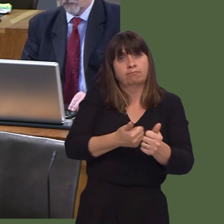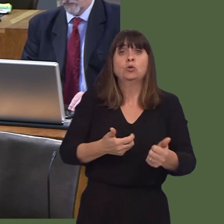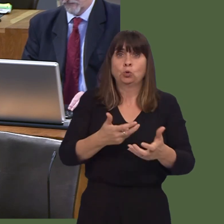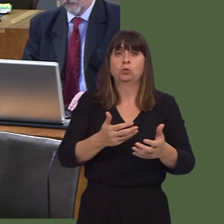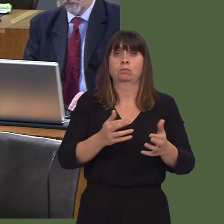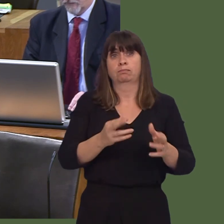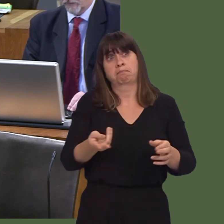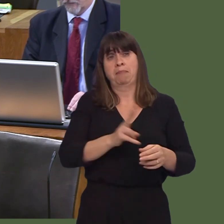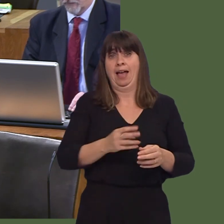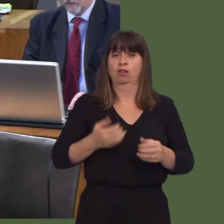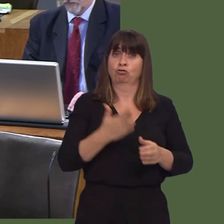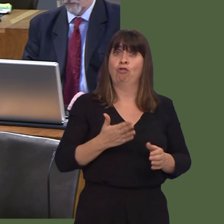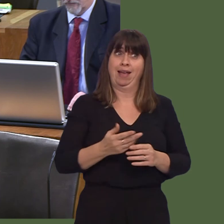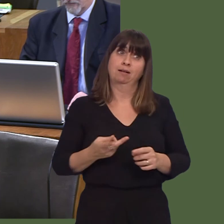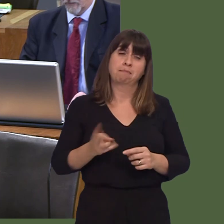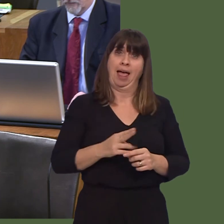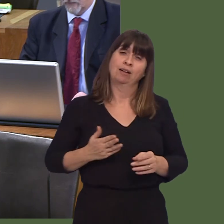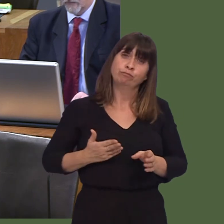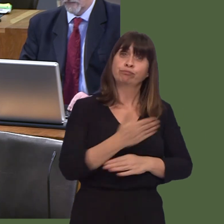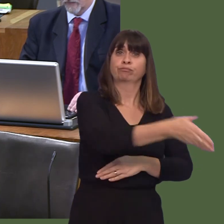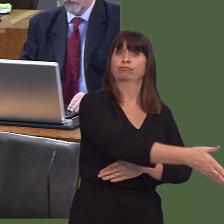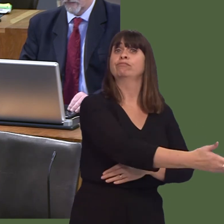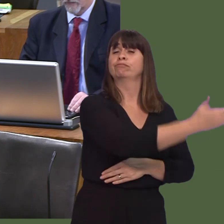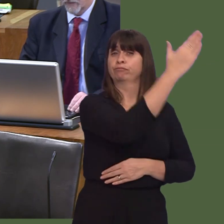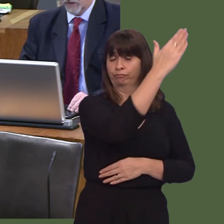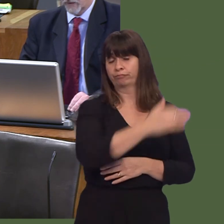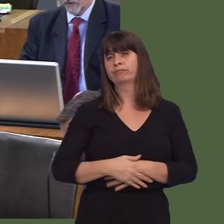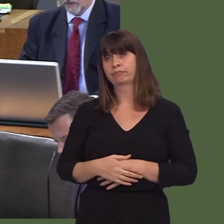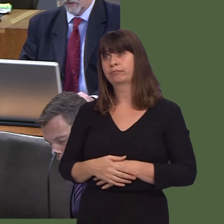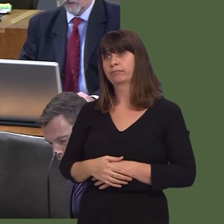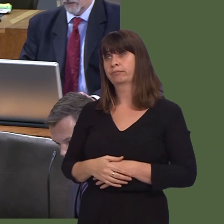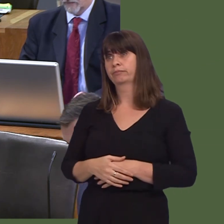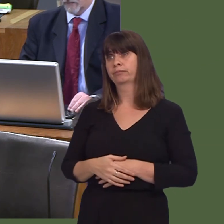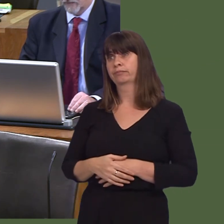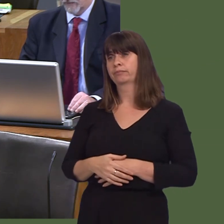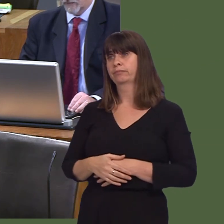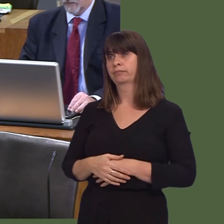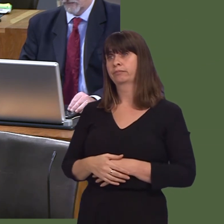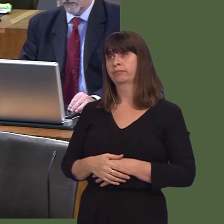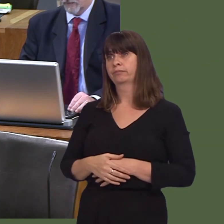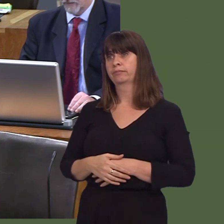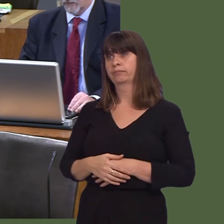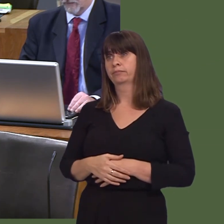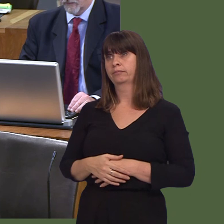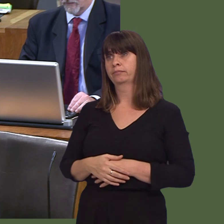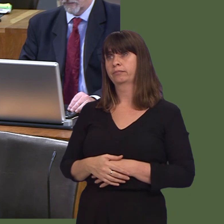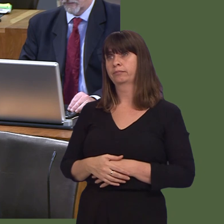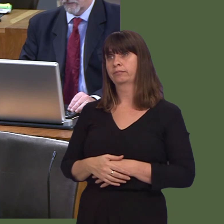into beneficial use and do the historic investigation that he mentioned in order to see what can be done.